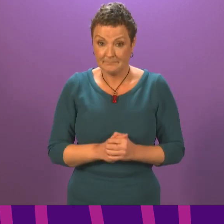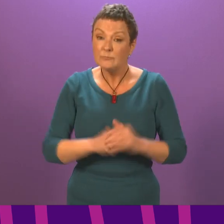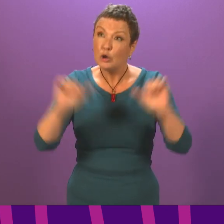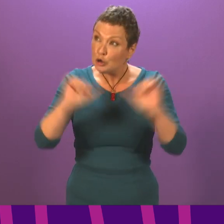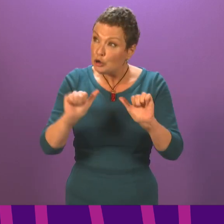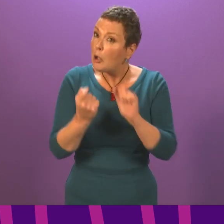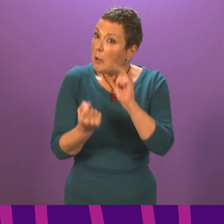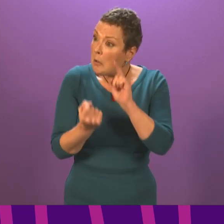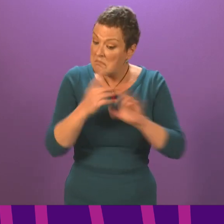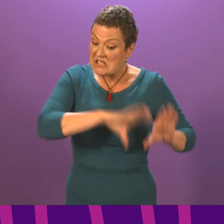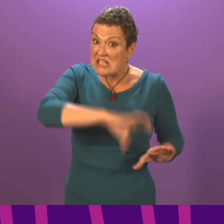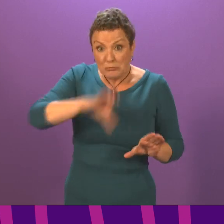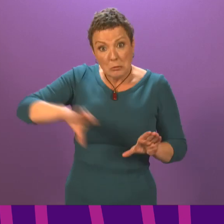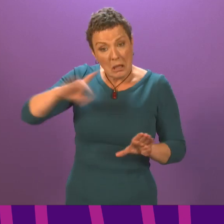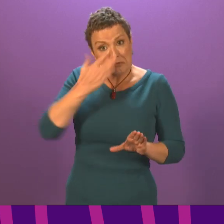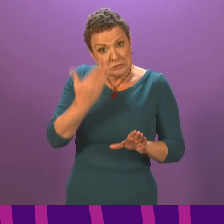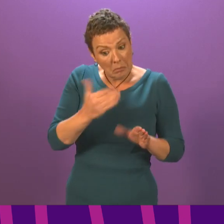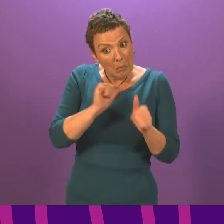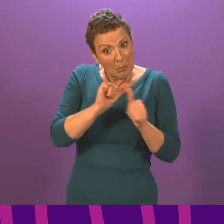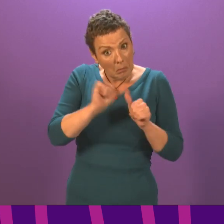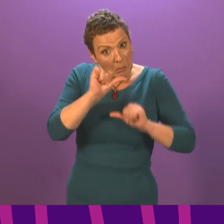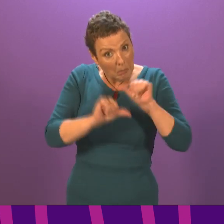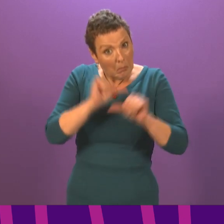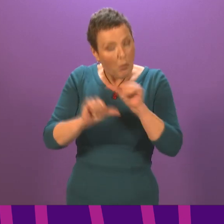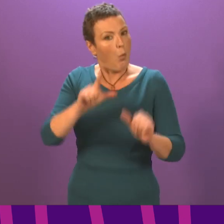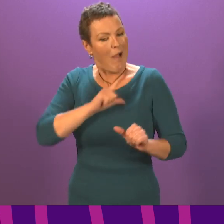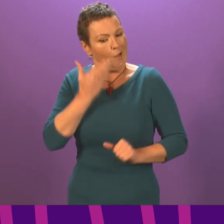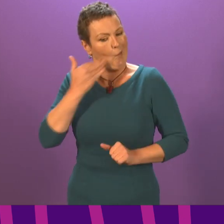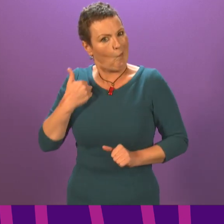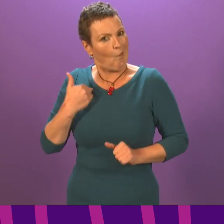across much of the central belt as a result of the recent level 4 restrictions, there